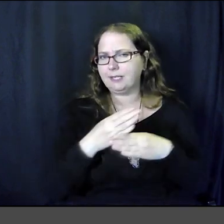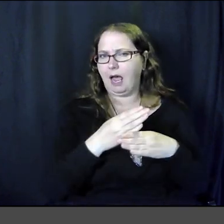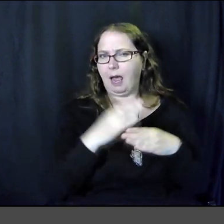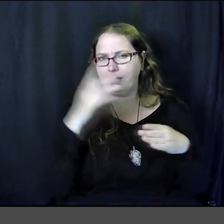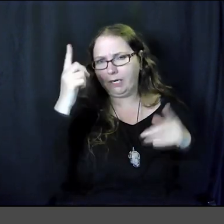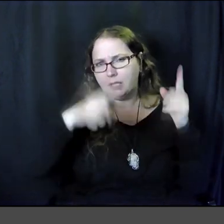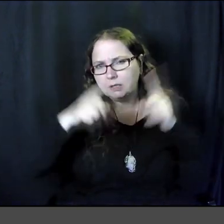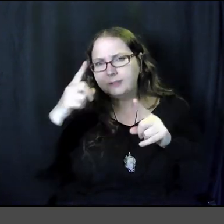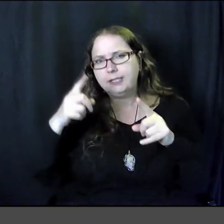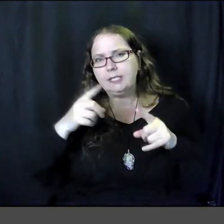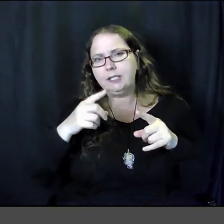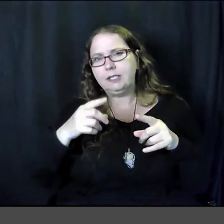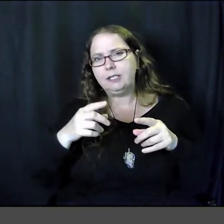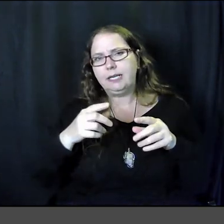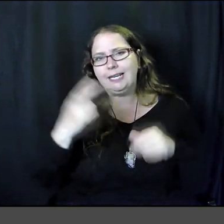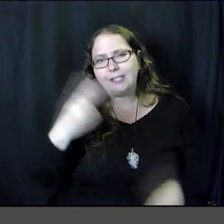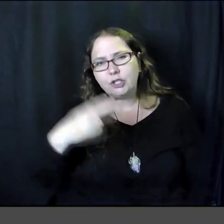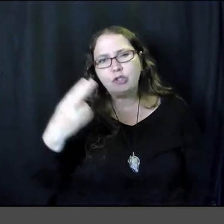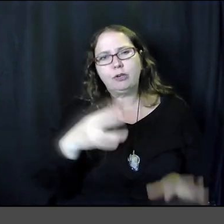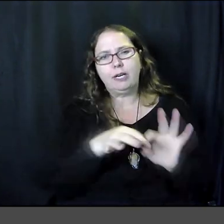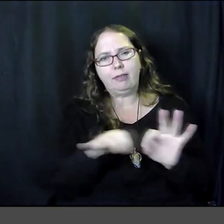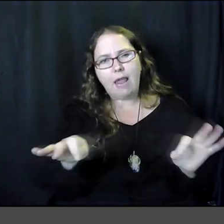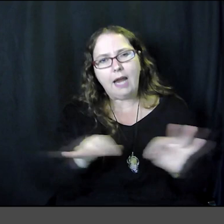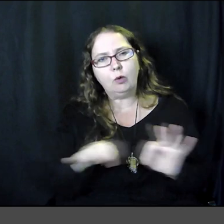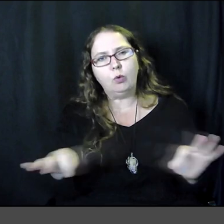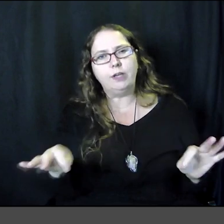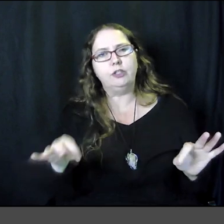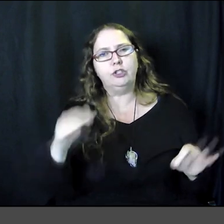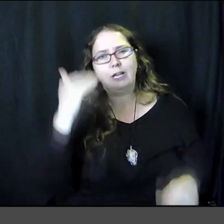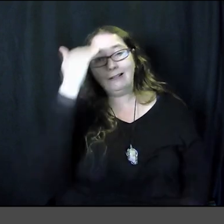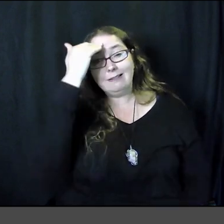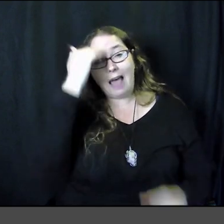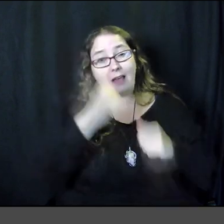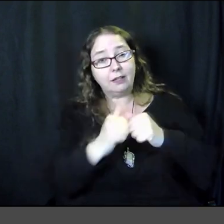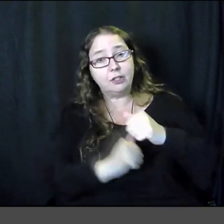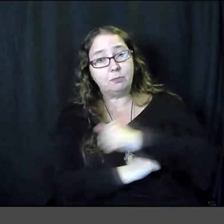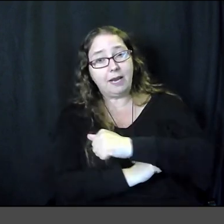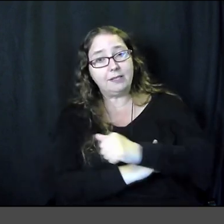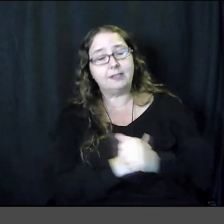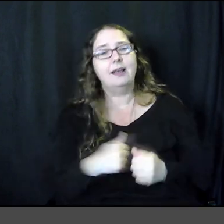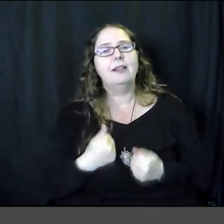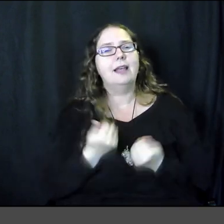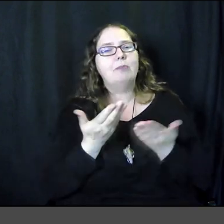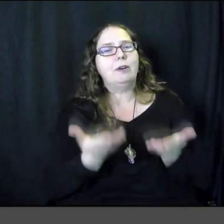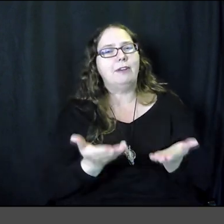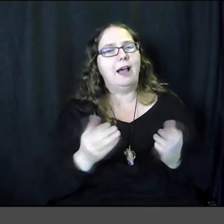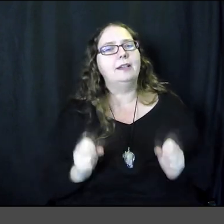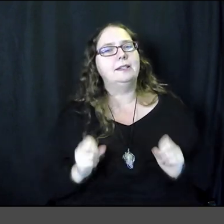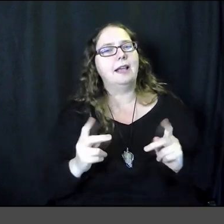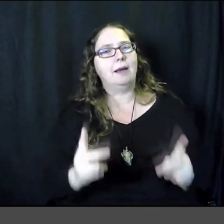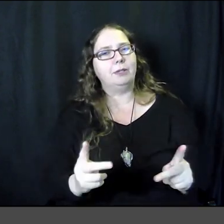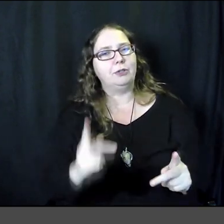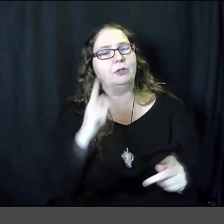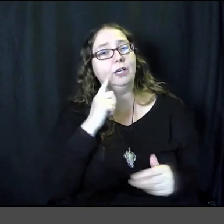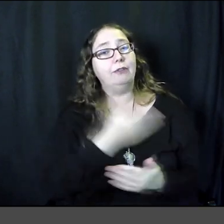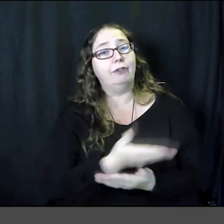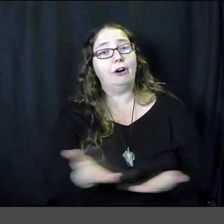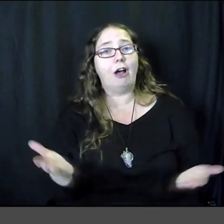THIS COMMON SHARED KNOWLEDGE BASE THAT GIVES US THE ABILITY TO. SO WHEN KNOWLEDGE BECOMES PARTISAN